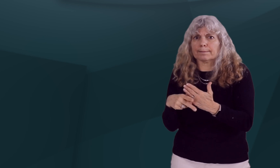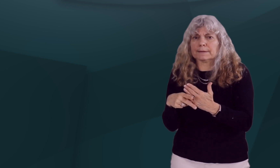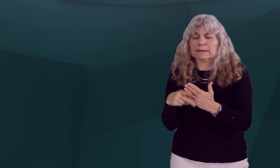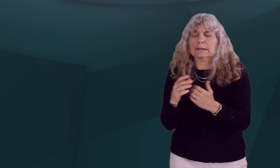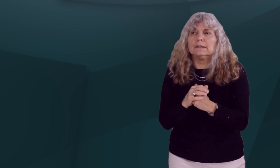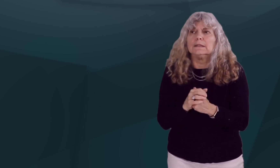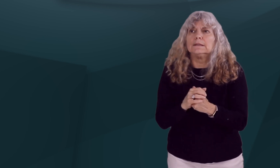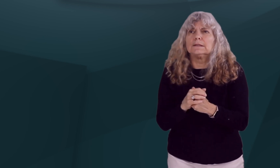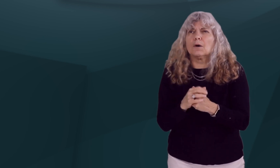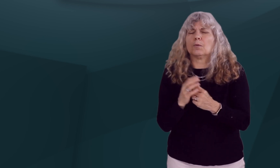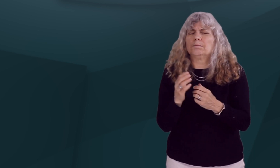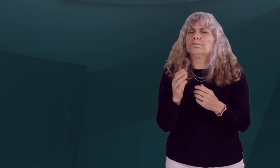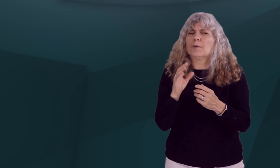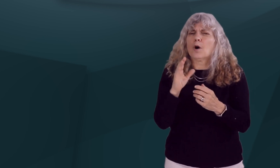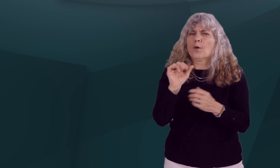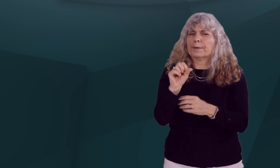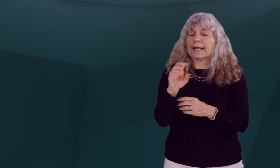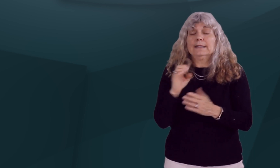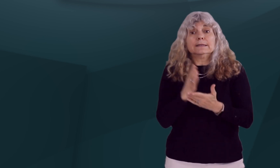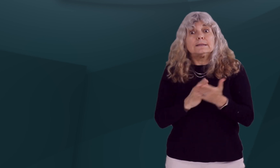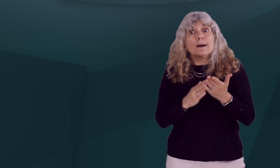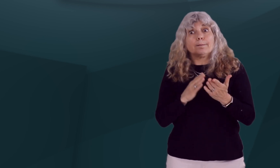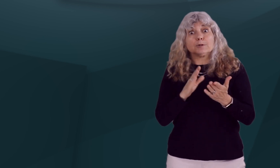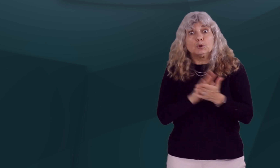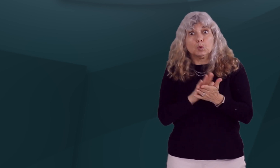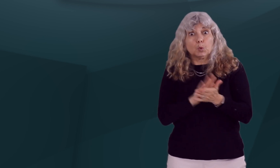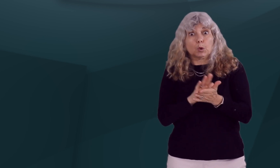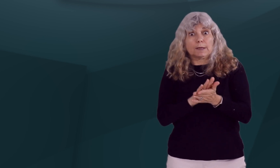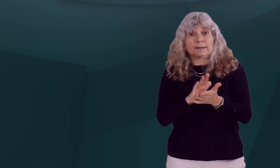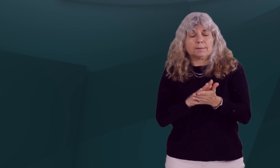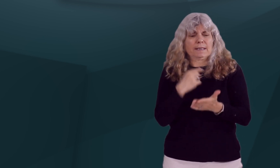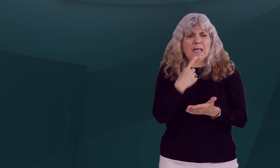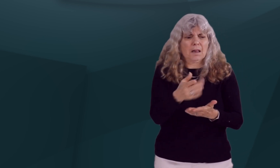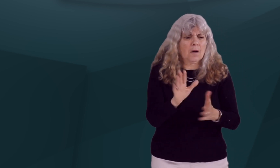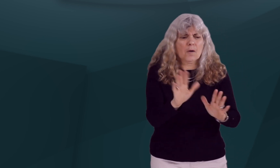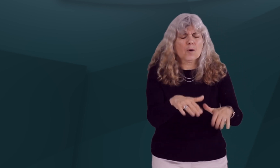It becomes a parent's responsibility to find those programs. So, yes, open a case.